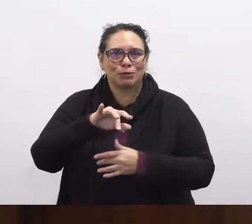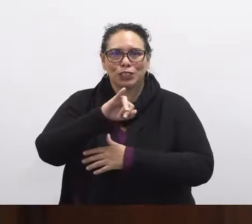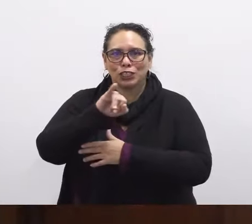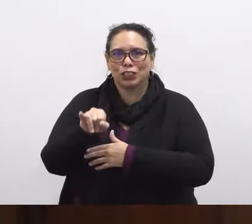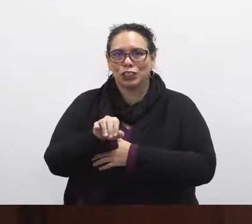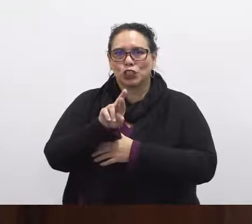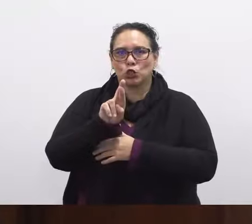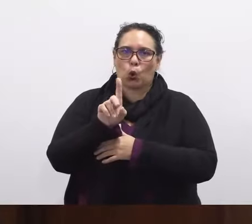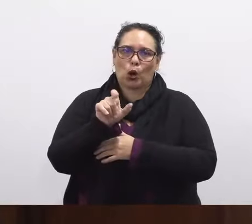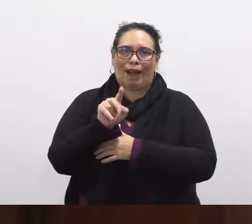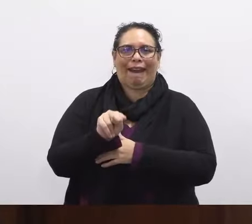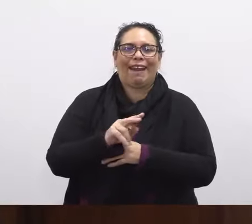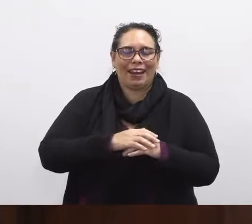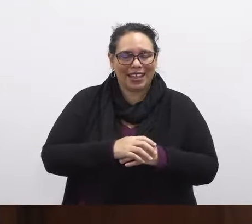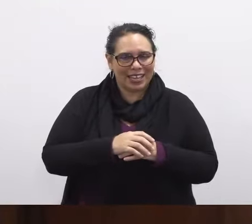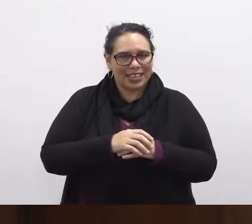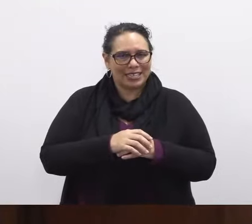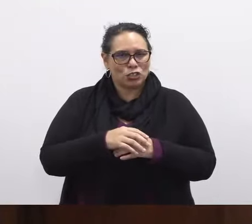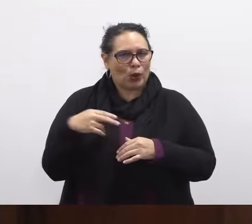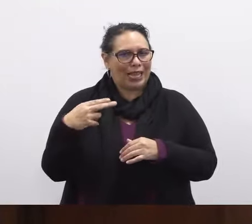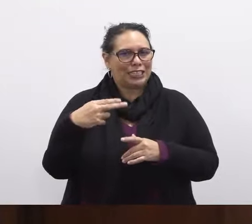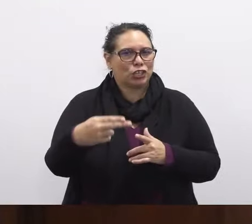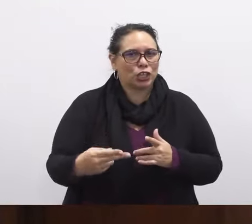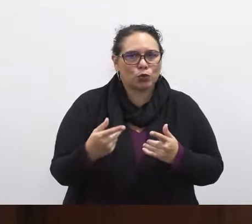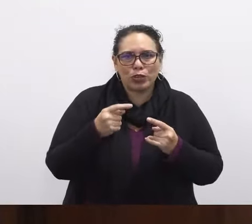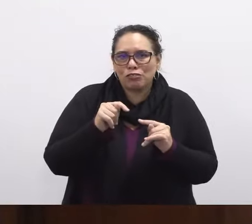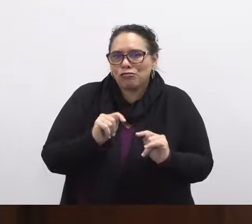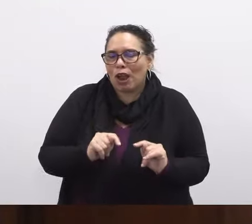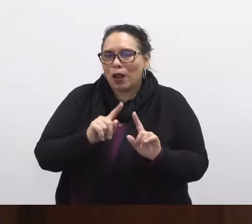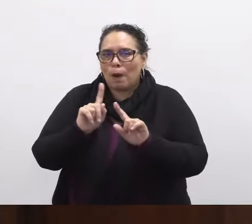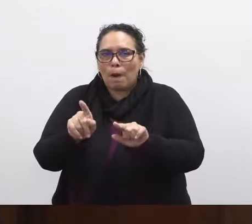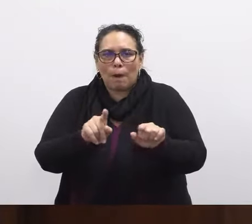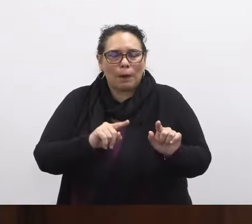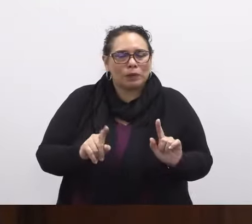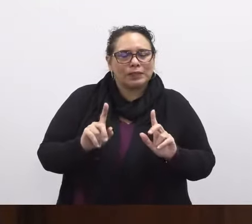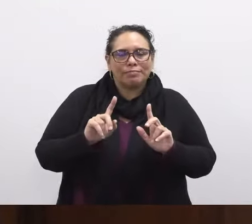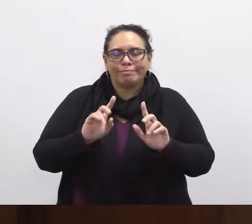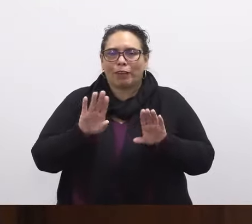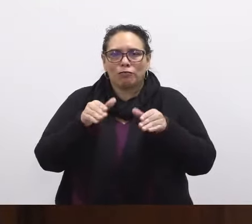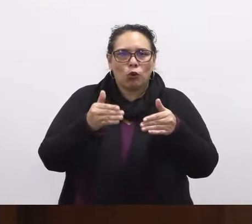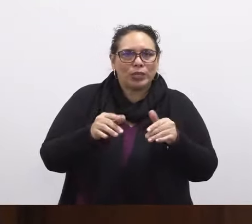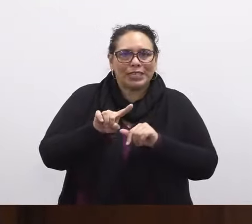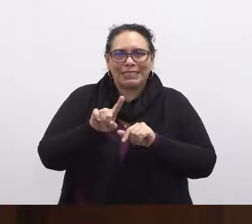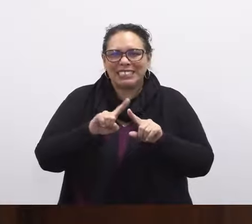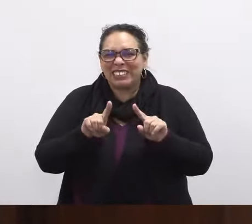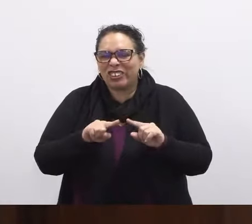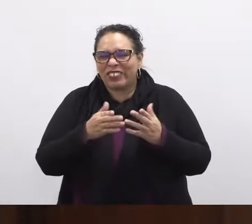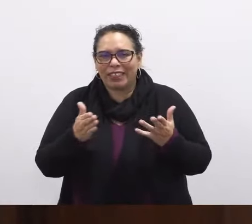to engage at a school site around different things from curriculum, new programming,